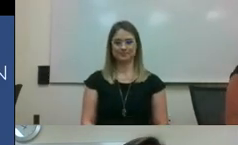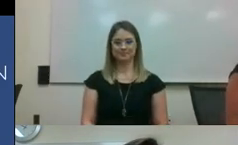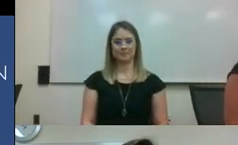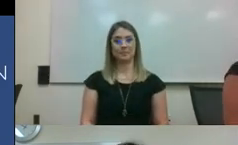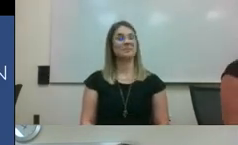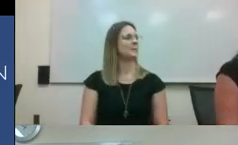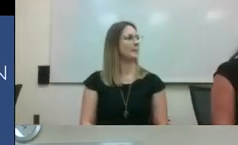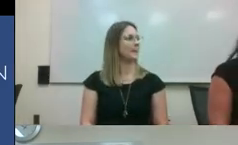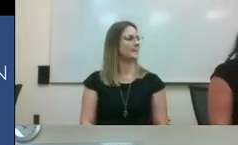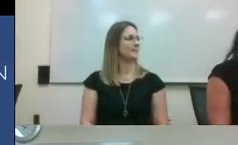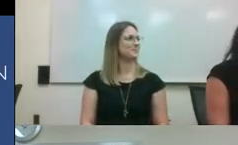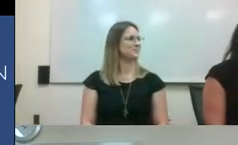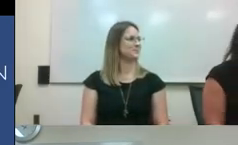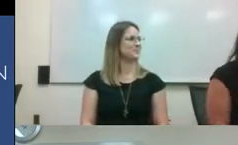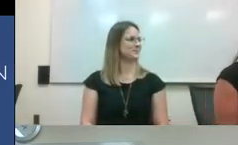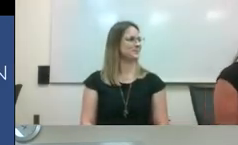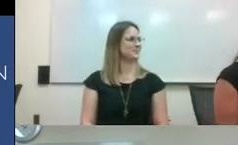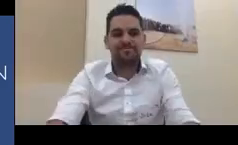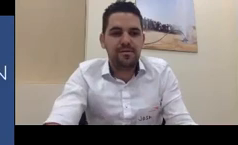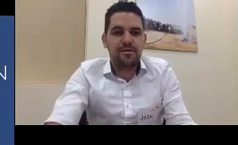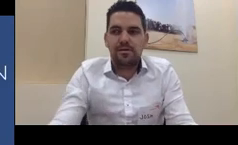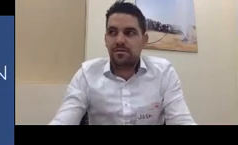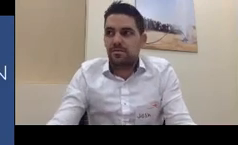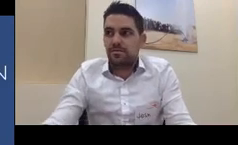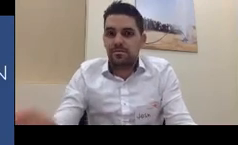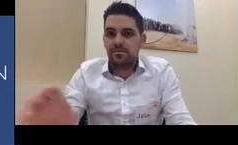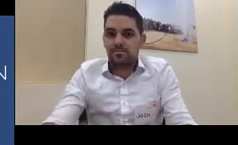Hi. [clears throat]